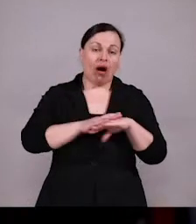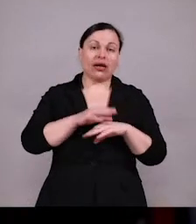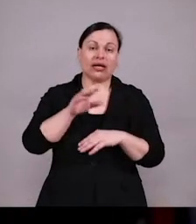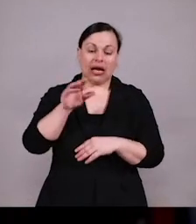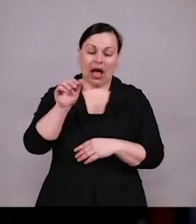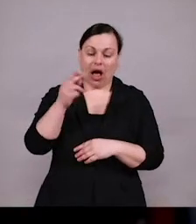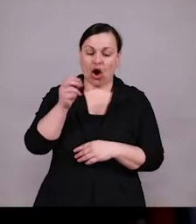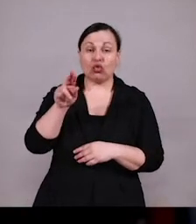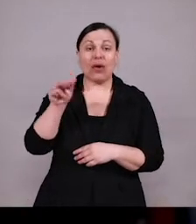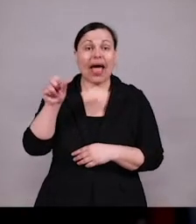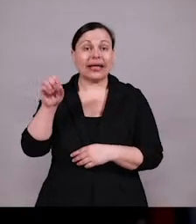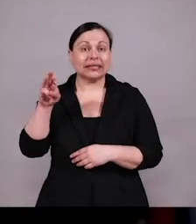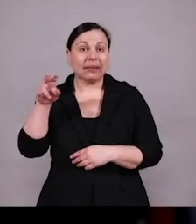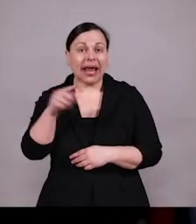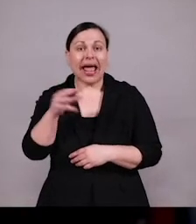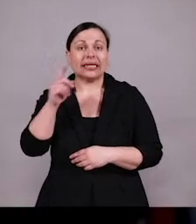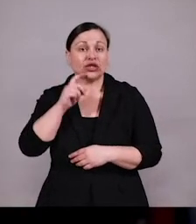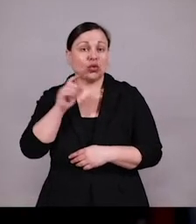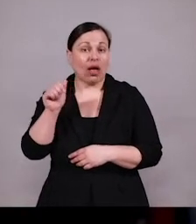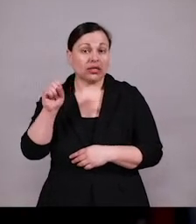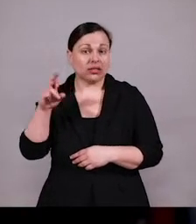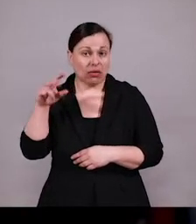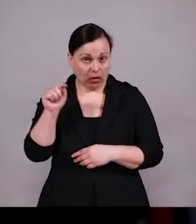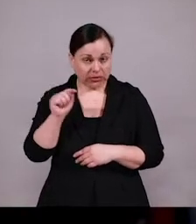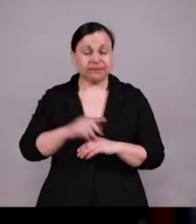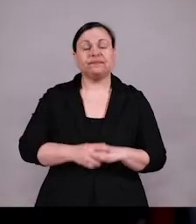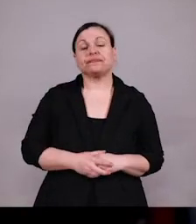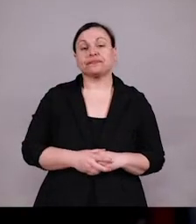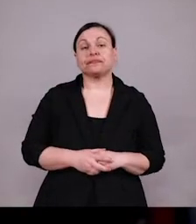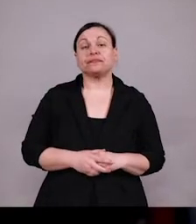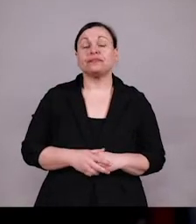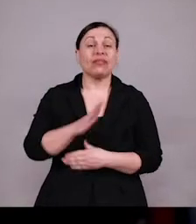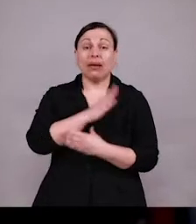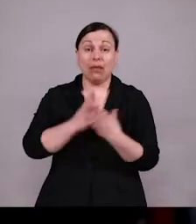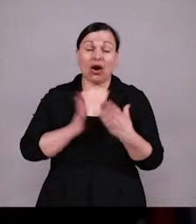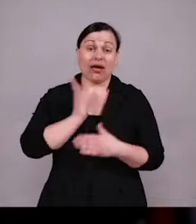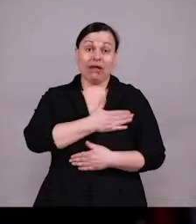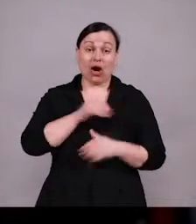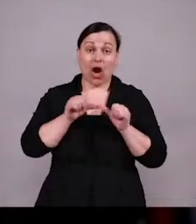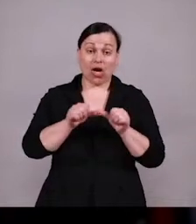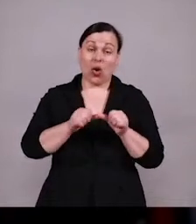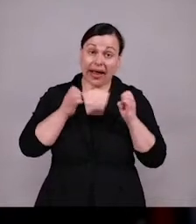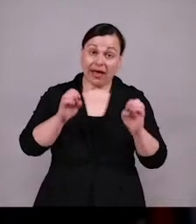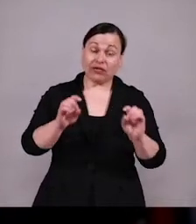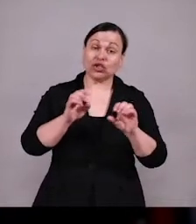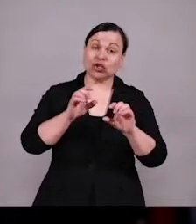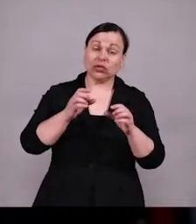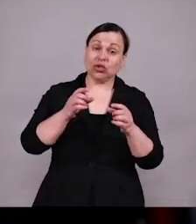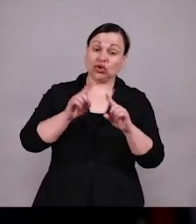colleges, universities, and service academies as part of our ongoing efforts to inform and protect